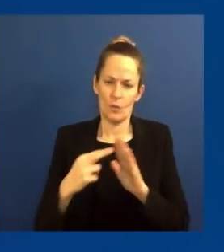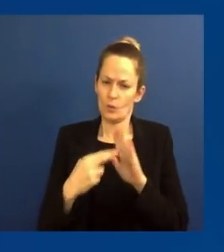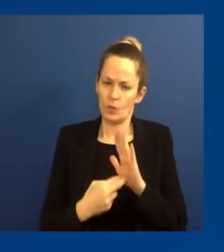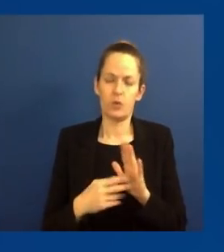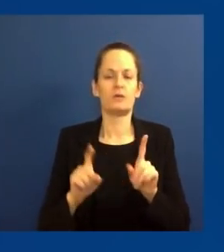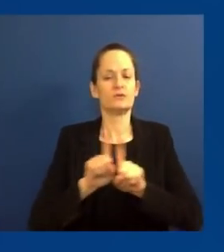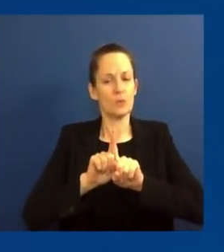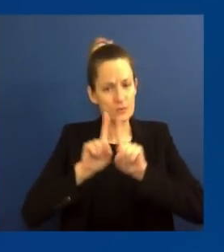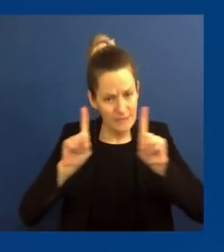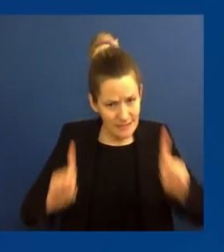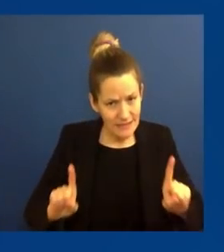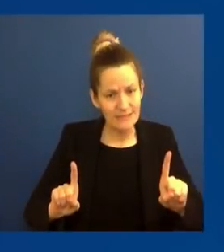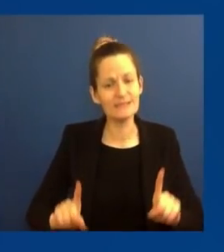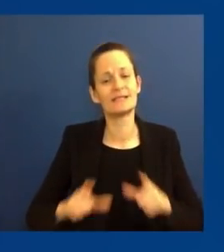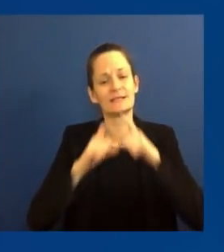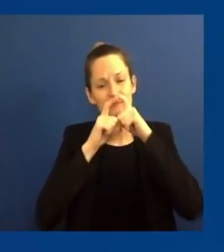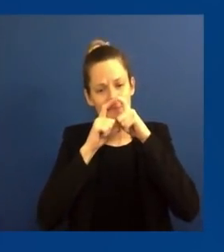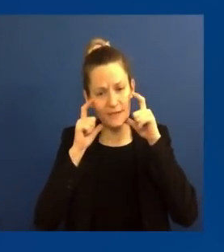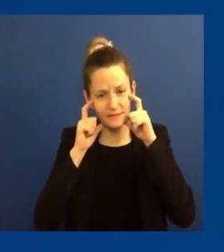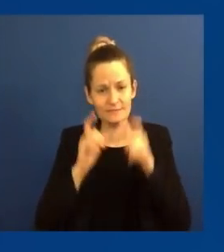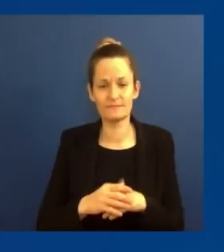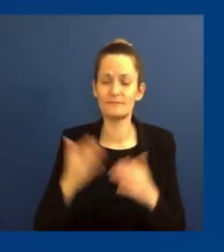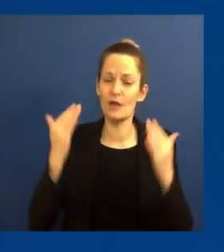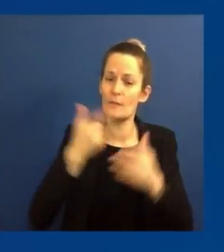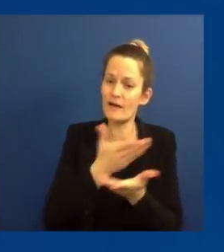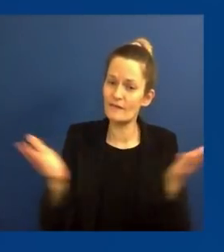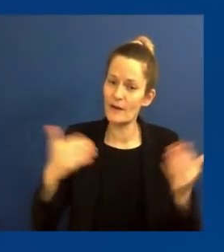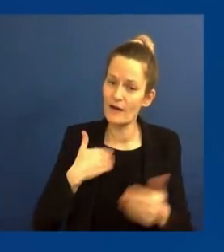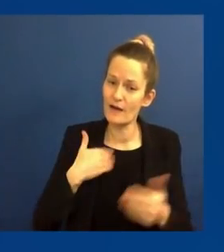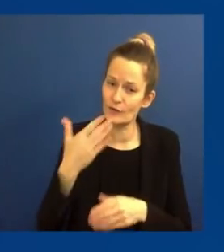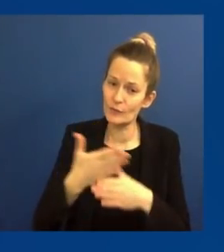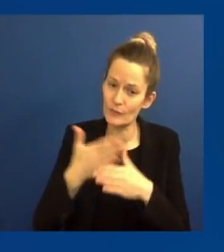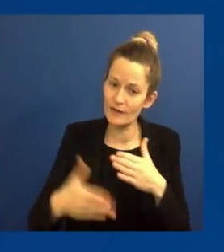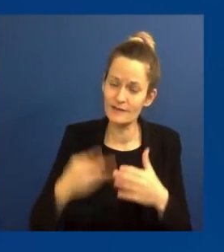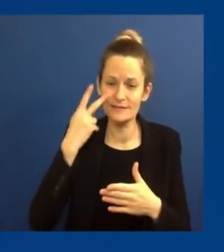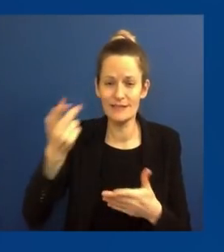And we'll look forward to seeing you next week. Thank you. Dr. Walensky: Thanks.